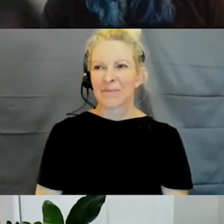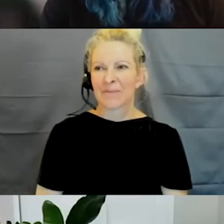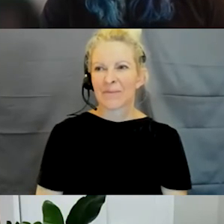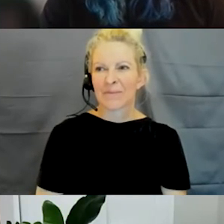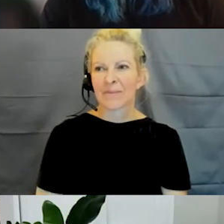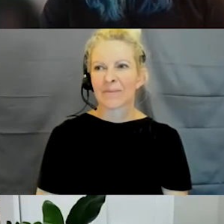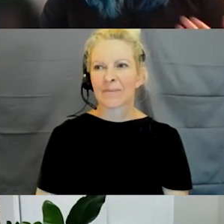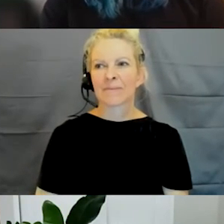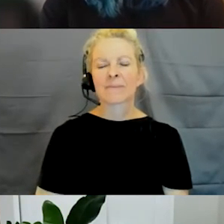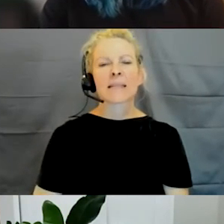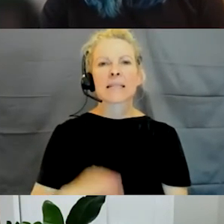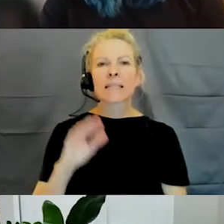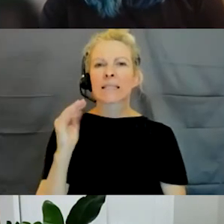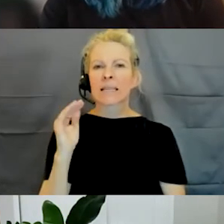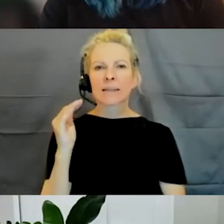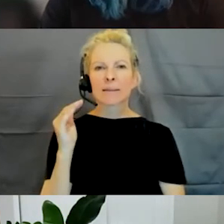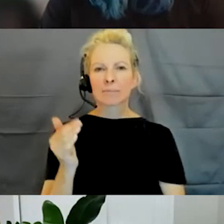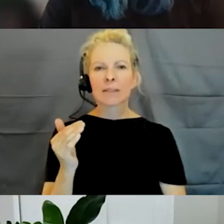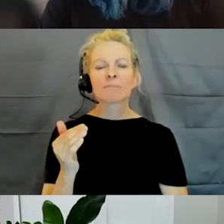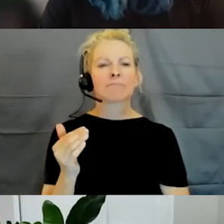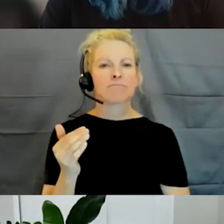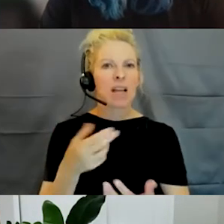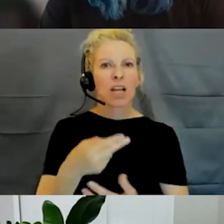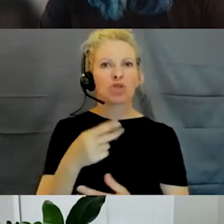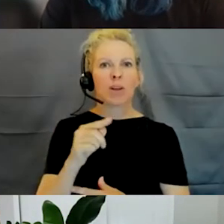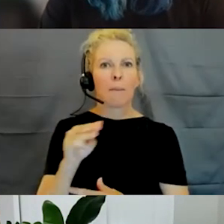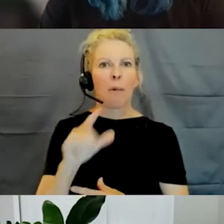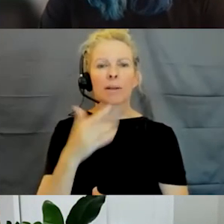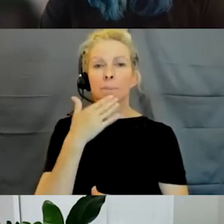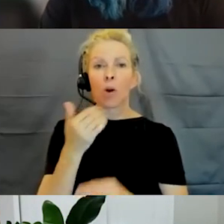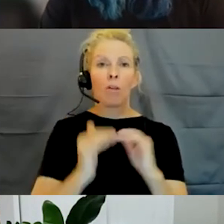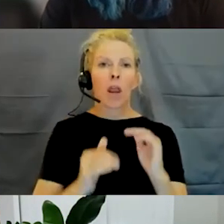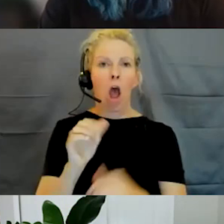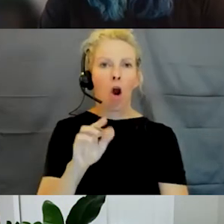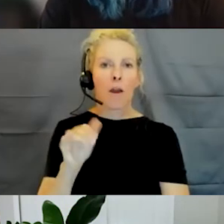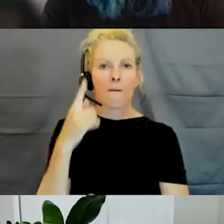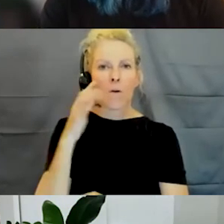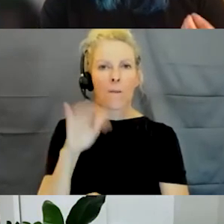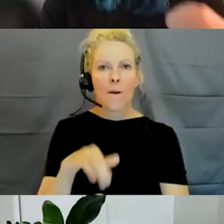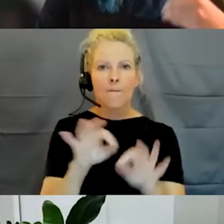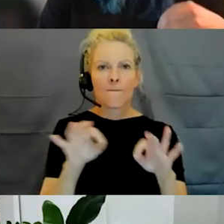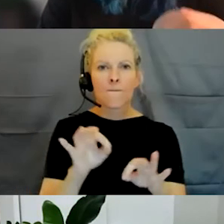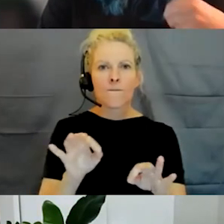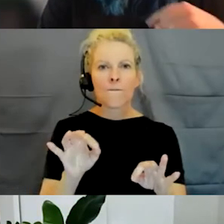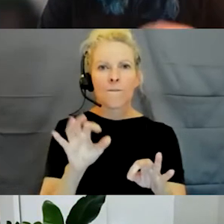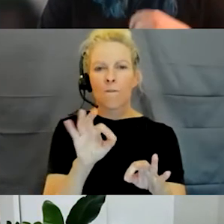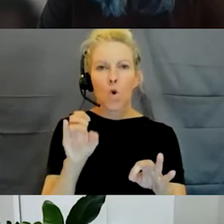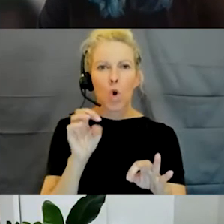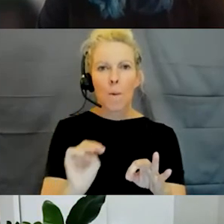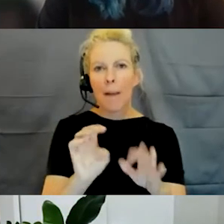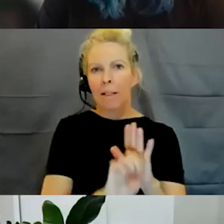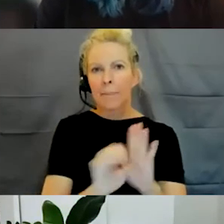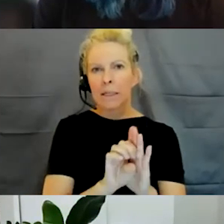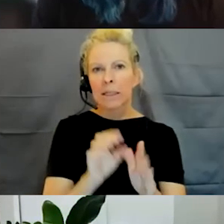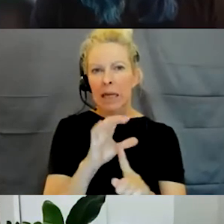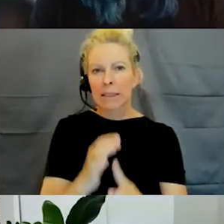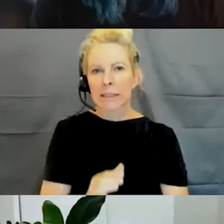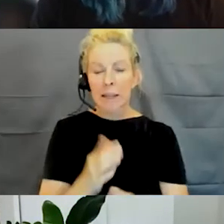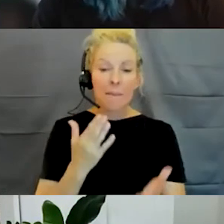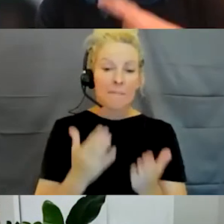benchmark, not aria, in those form element cases. That's maybe a nonanswer, so I apologize, but I